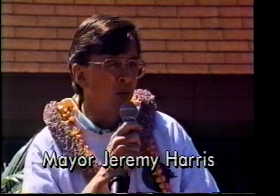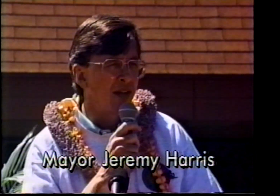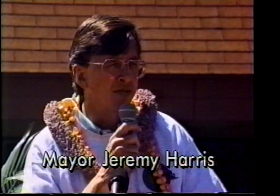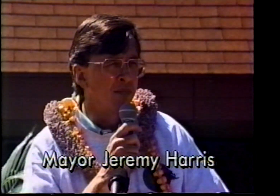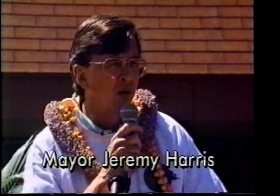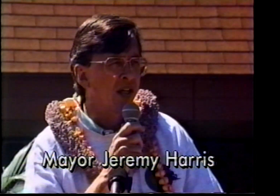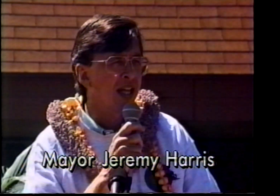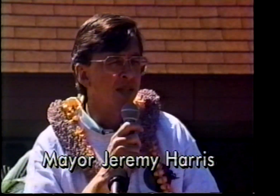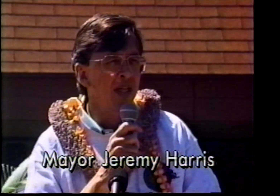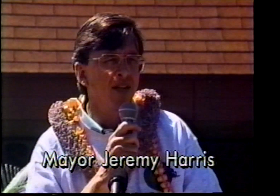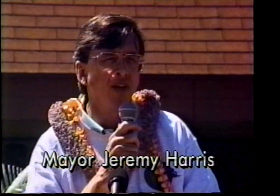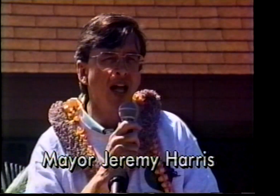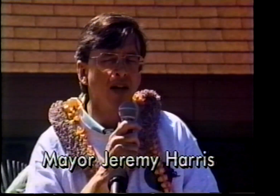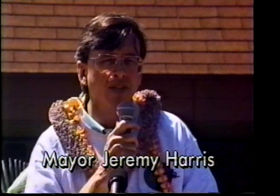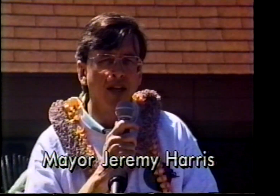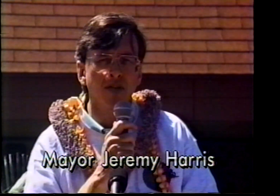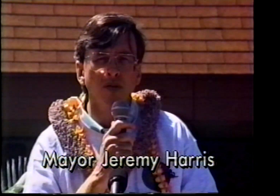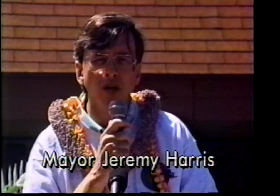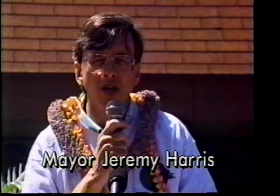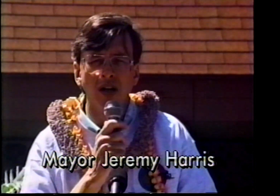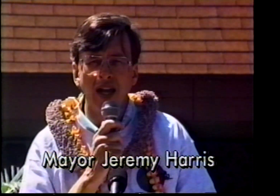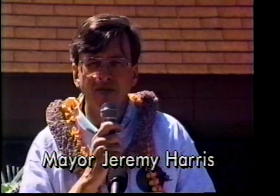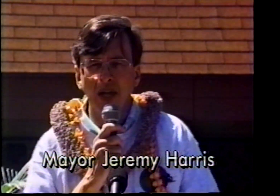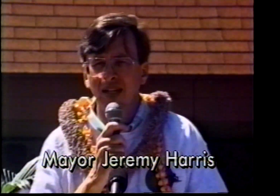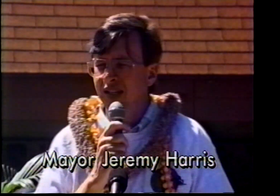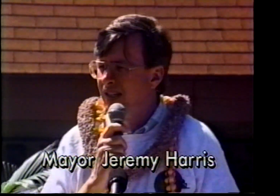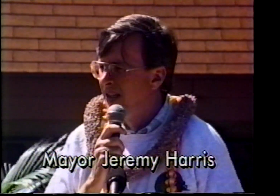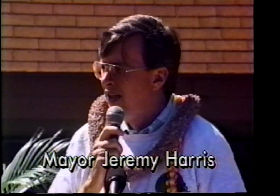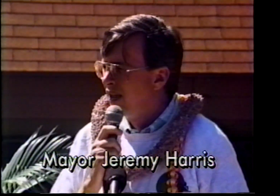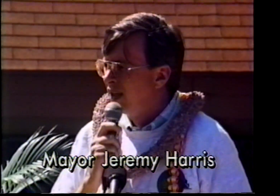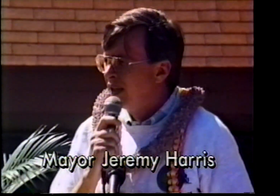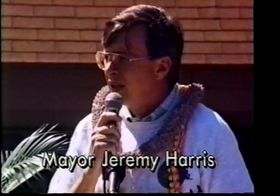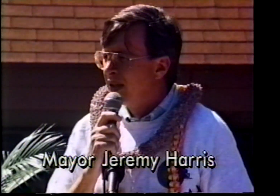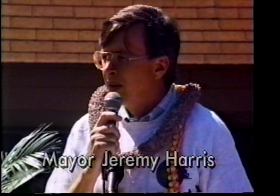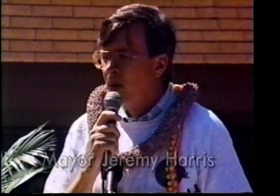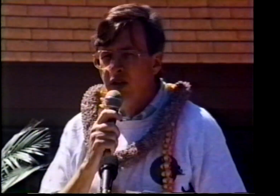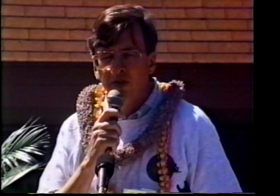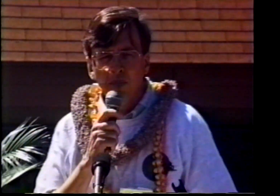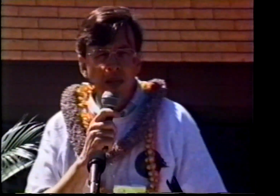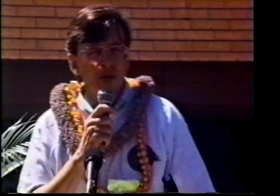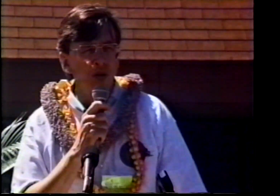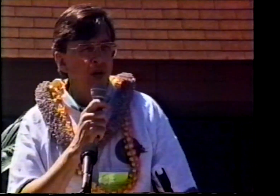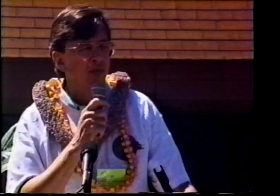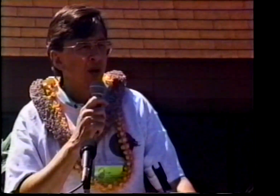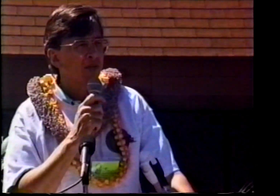My wife, Ramona, has been involved and through her I have met wonderful people who have worked